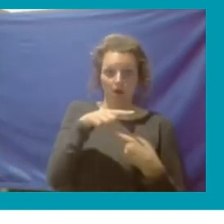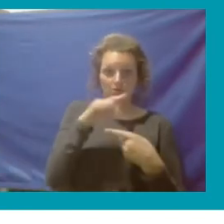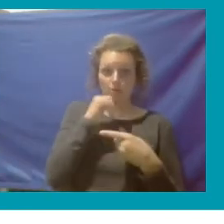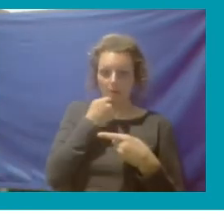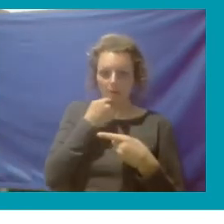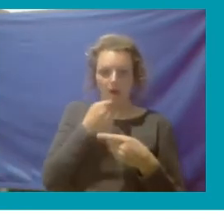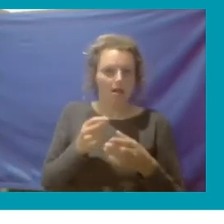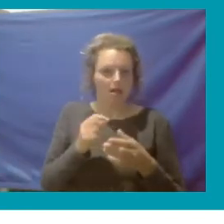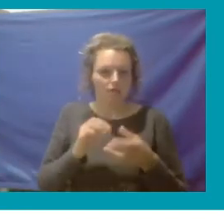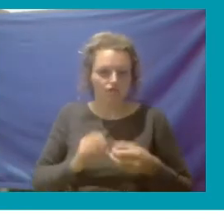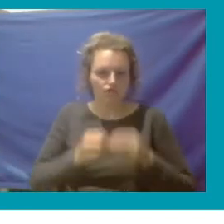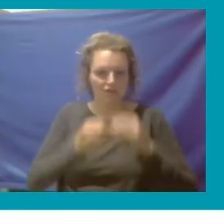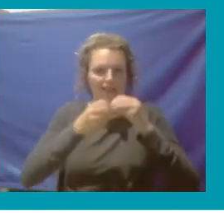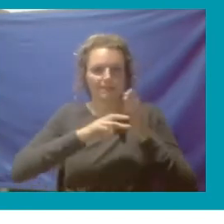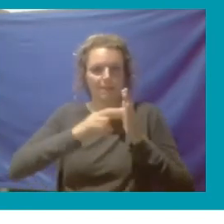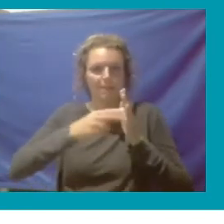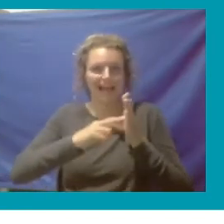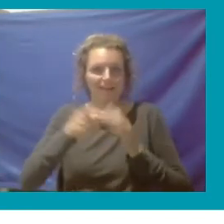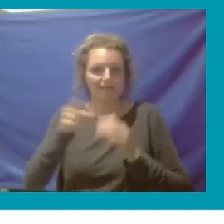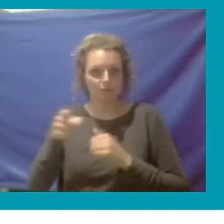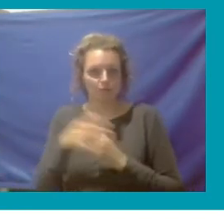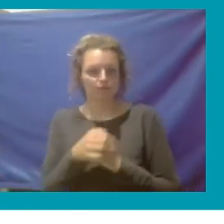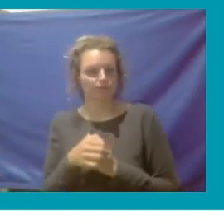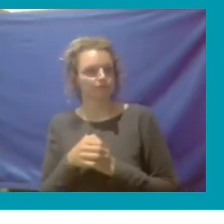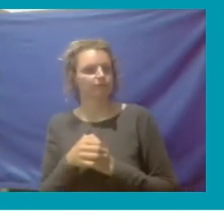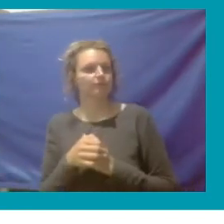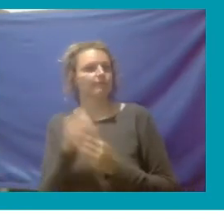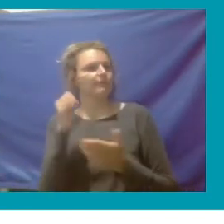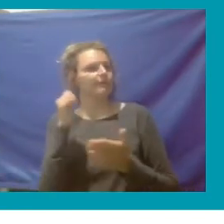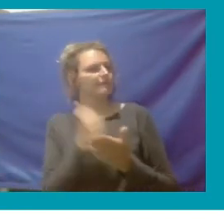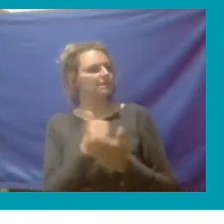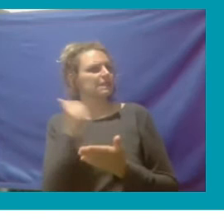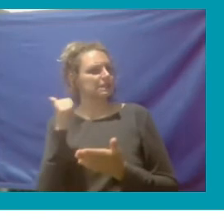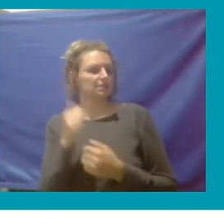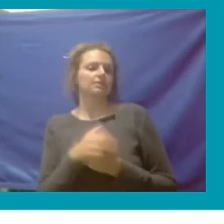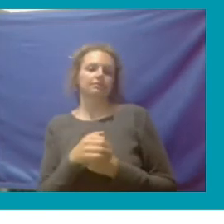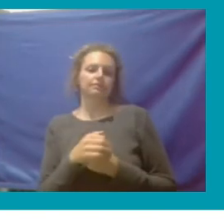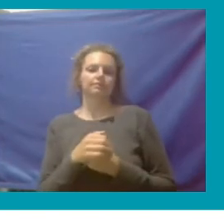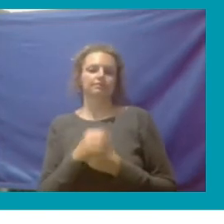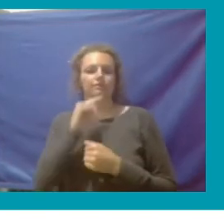There will be some people listening to this who may be in